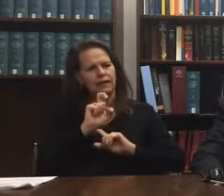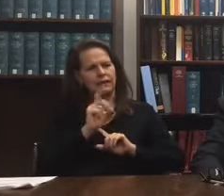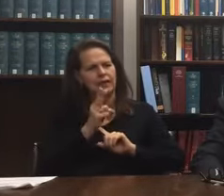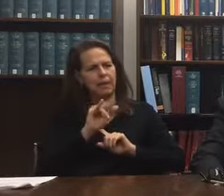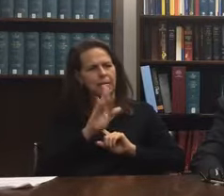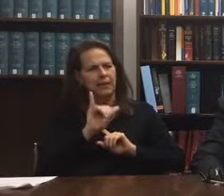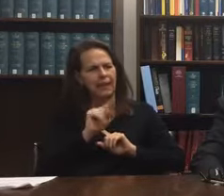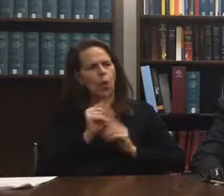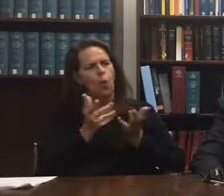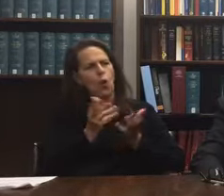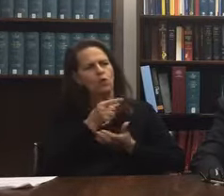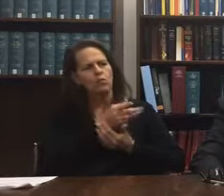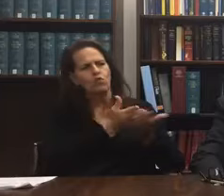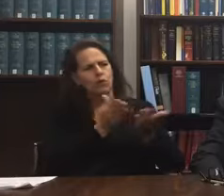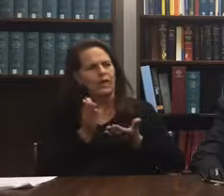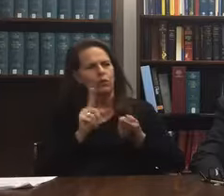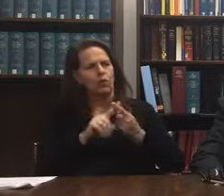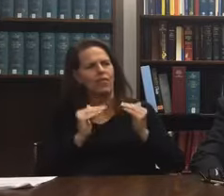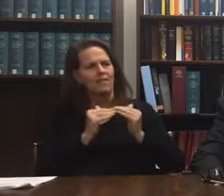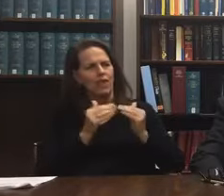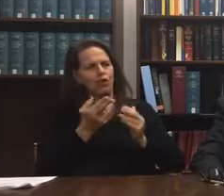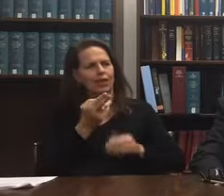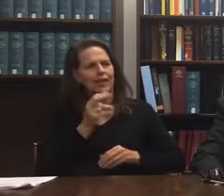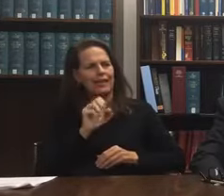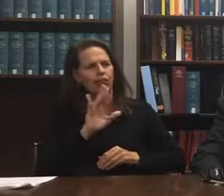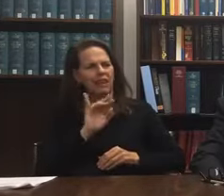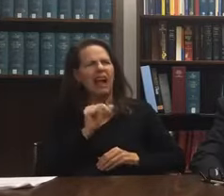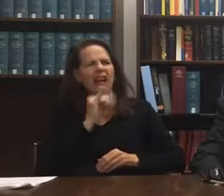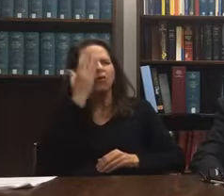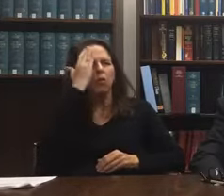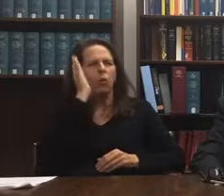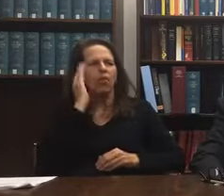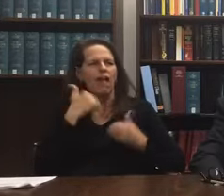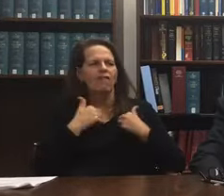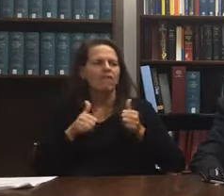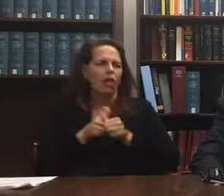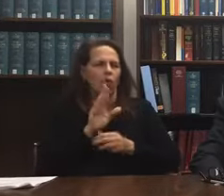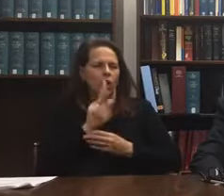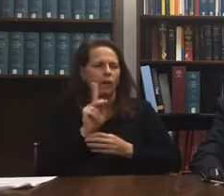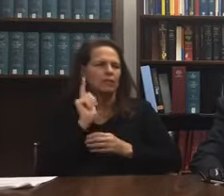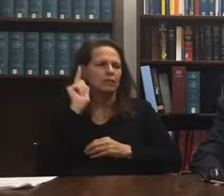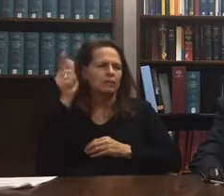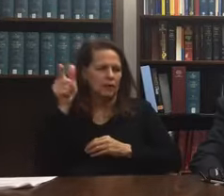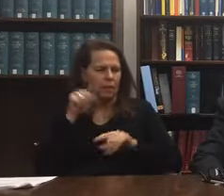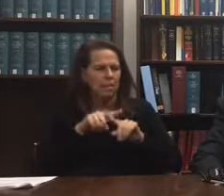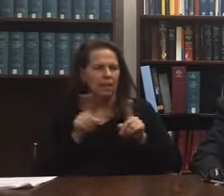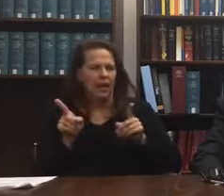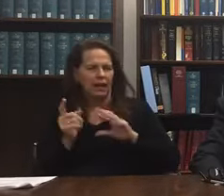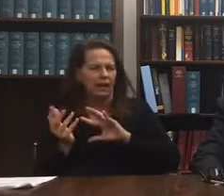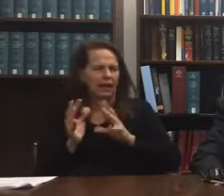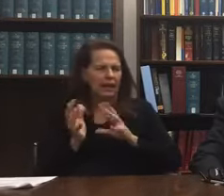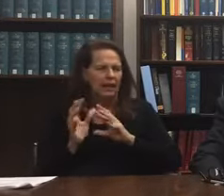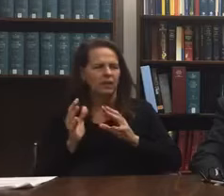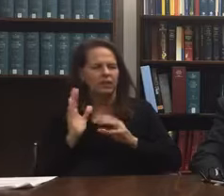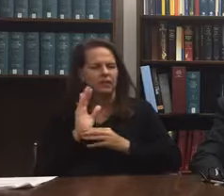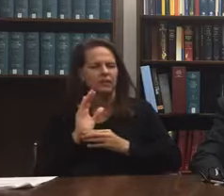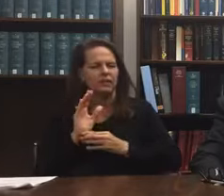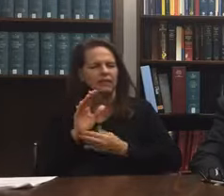that fair hearing and I know we're going to do a follow-up segment on how to prepare so there's a little crossover here but you talked about letters of